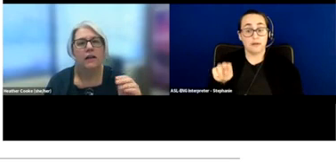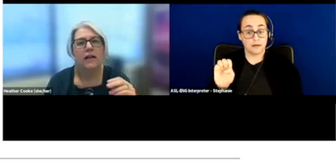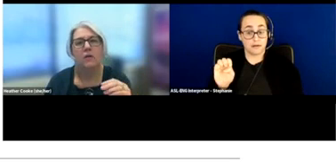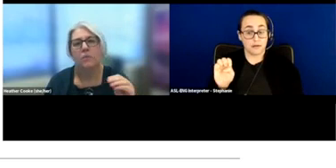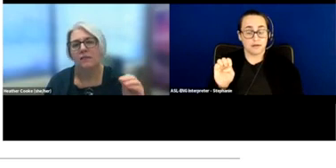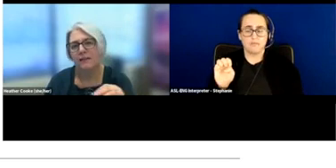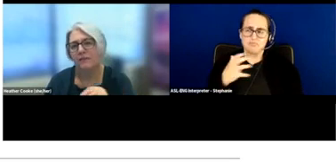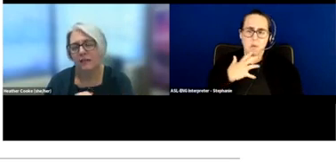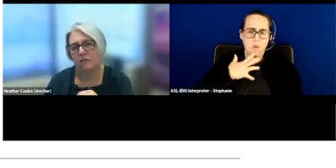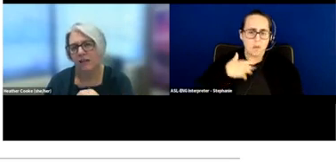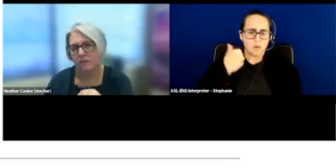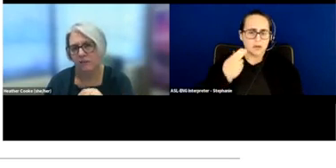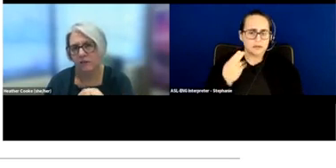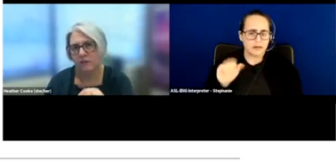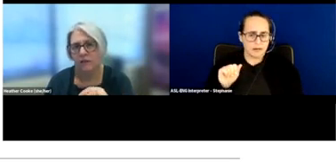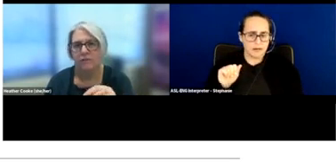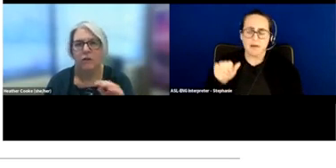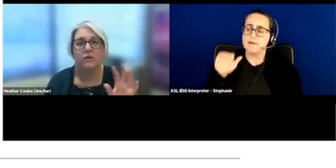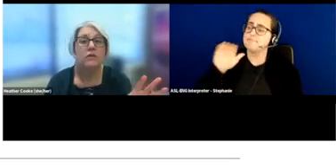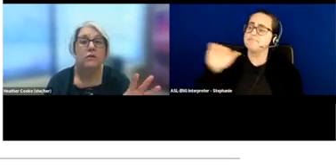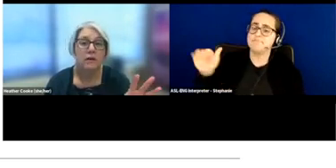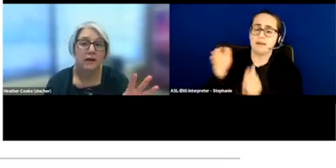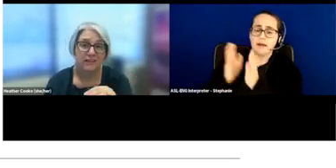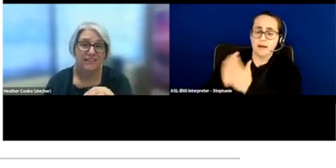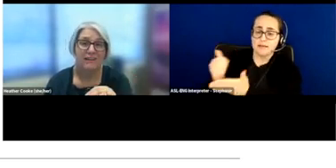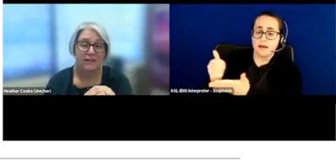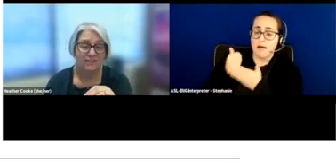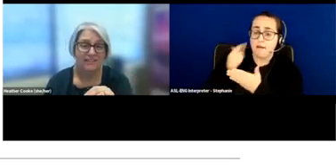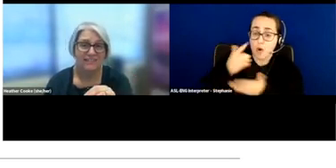sought help with lifts and transfers for two of the 10 residents,